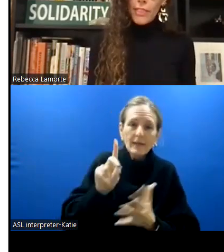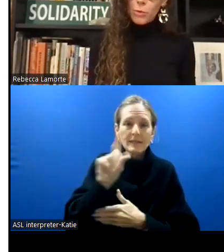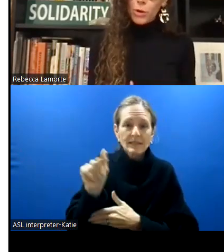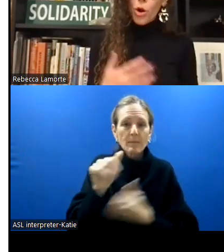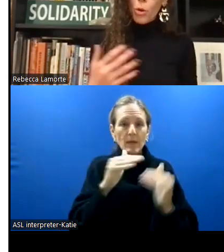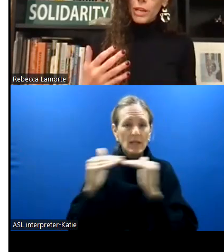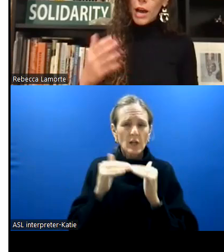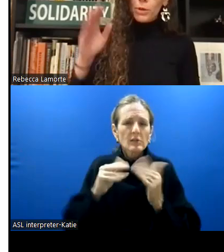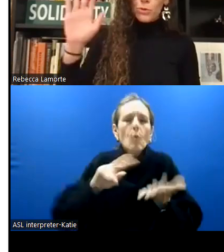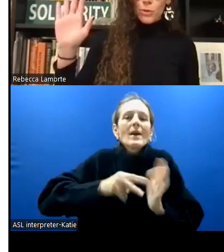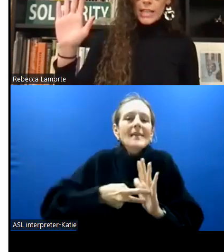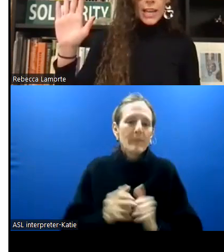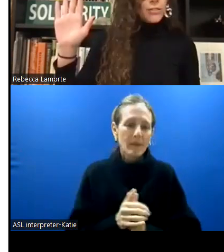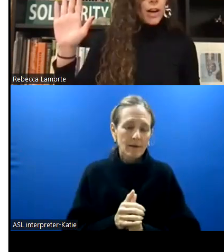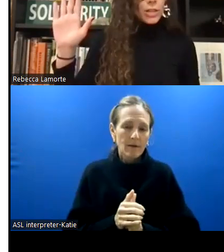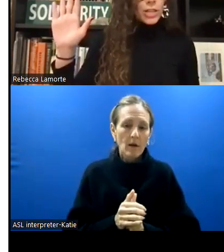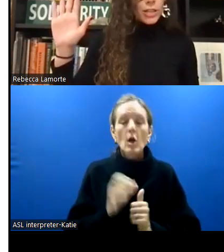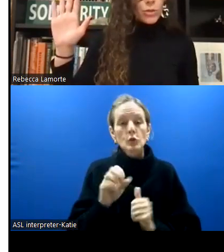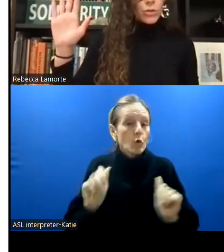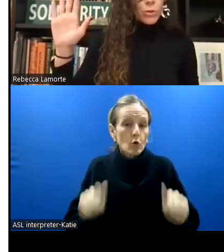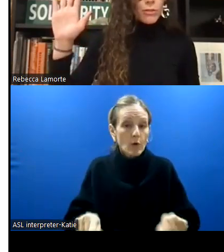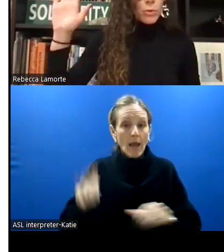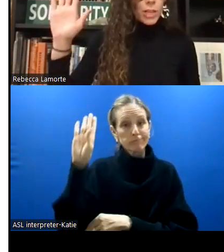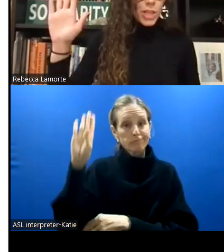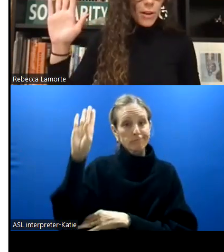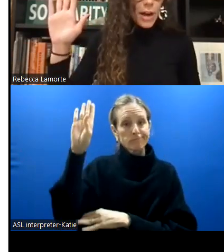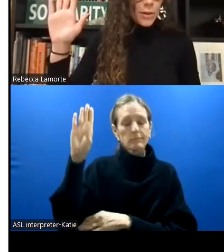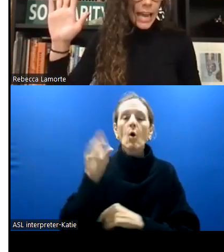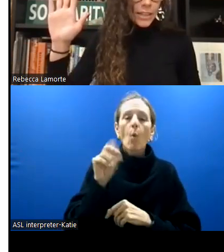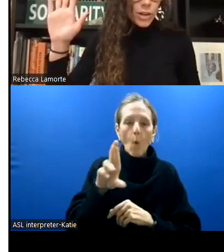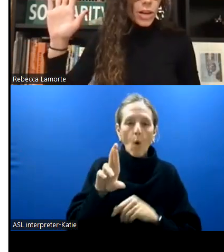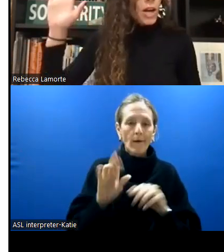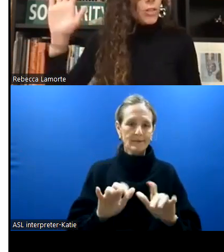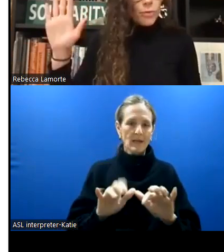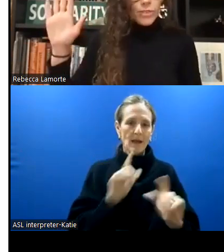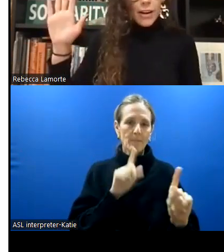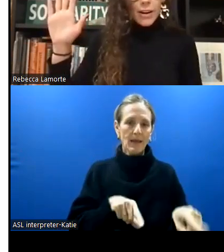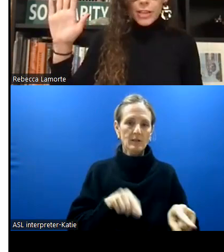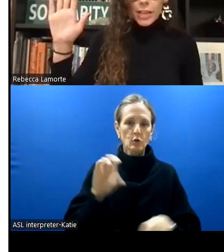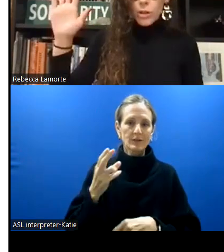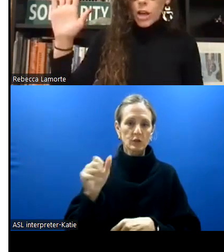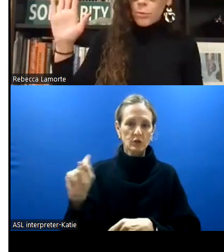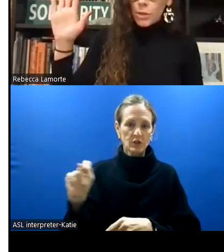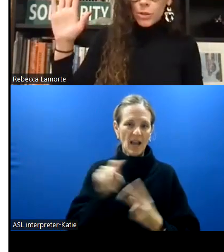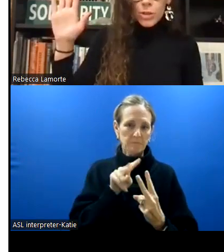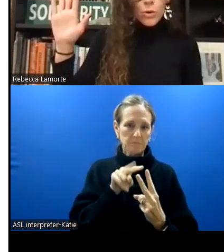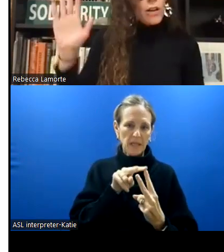And then we're gonna open it up. Use the Raise Hand function in Zoom if you wanna shout out and answer. Sarah or Neal will unmute you, too.